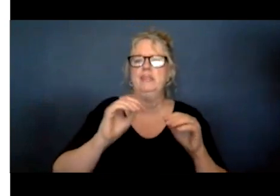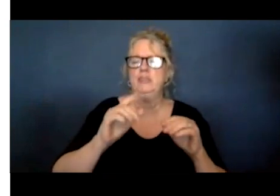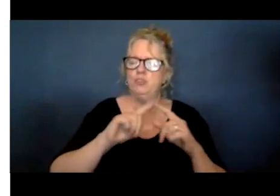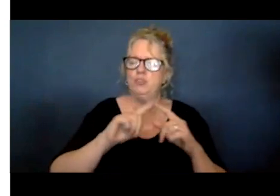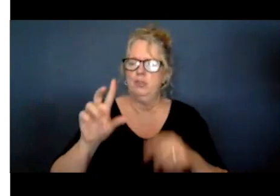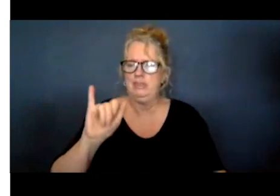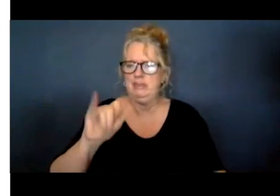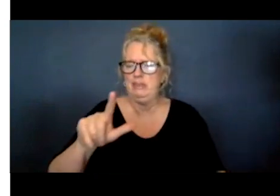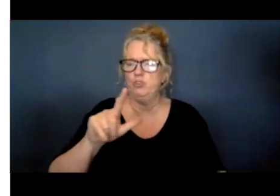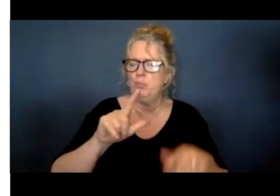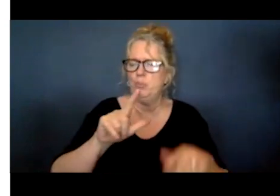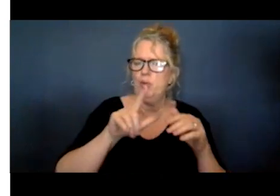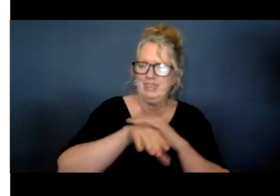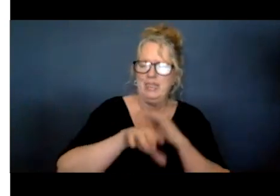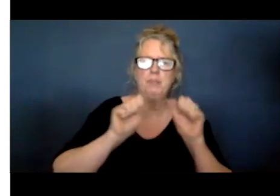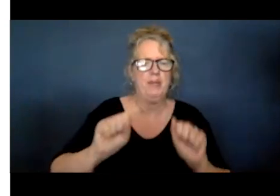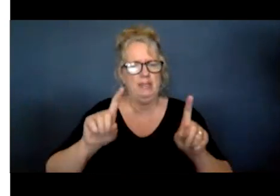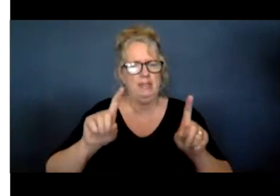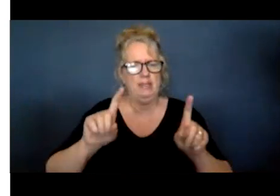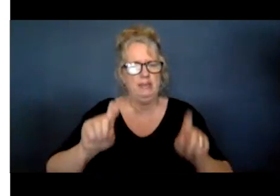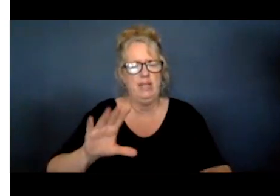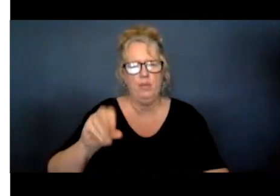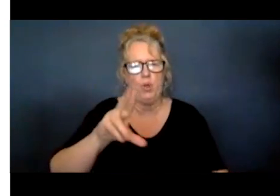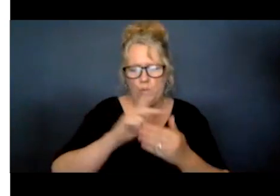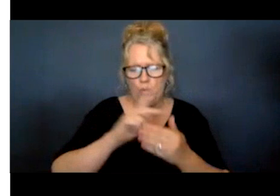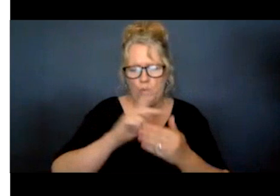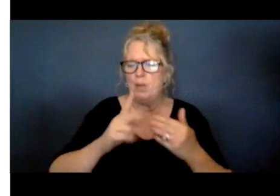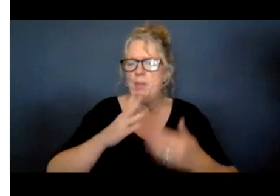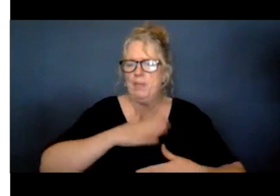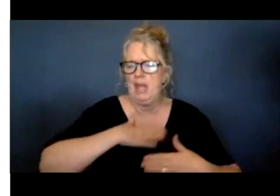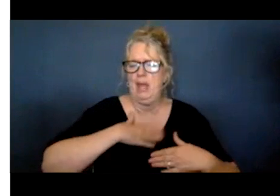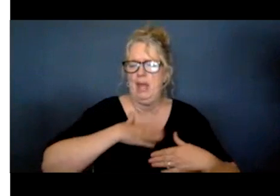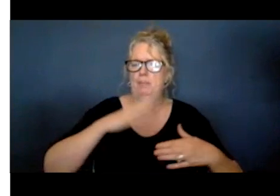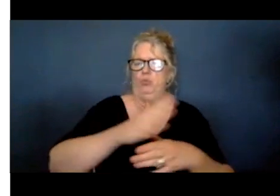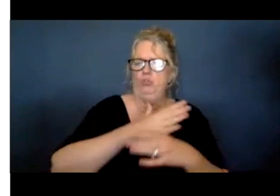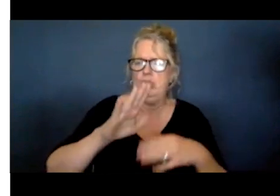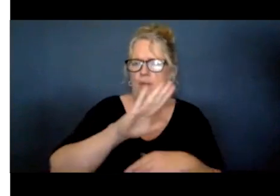they’re able to test their own programs and are happy to share their technology with others.